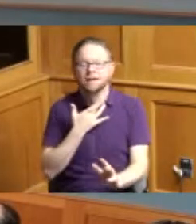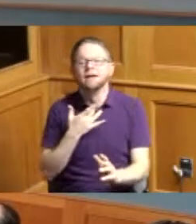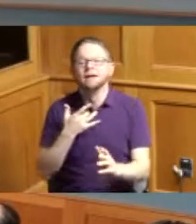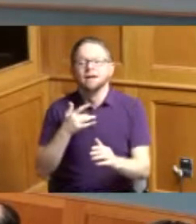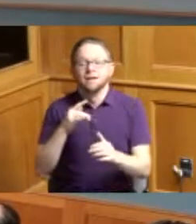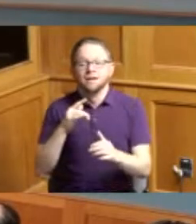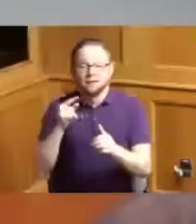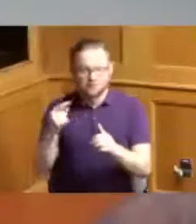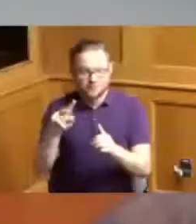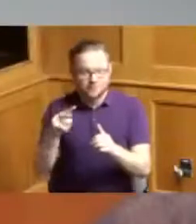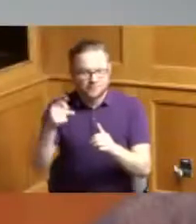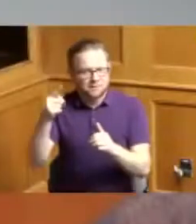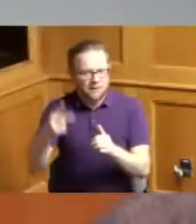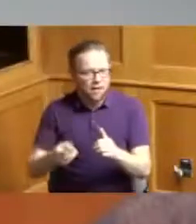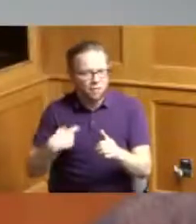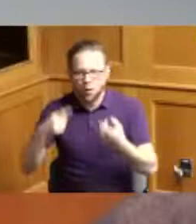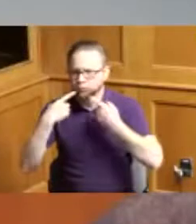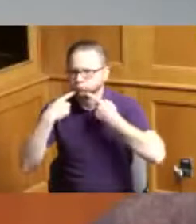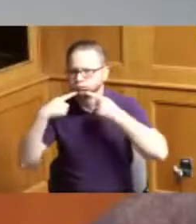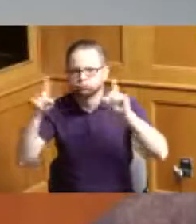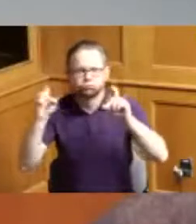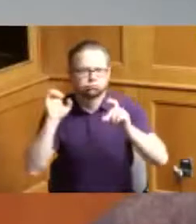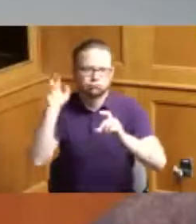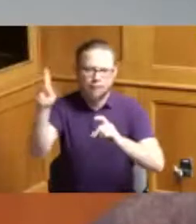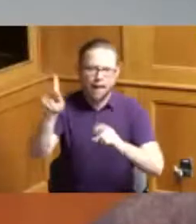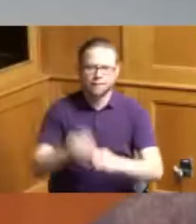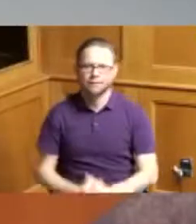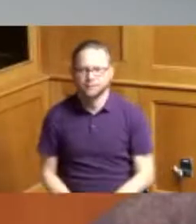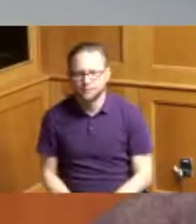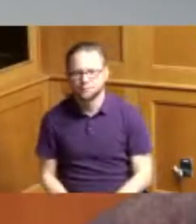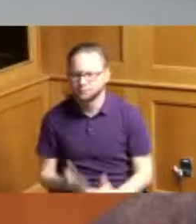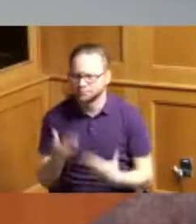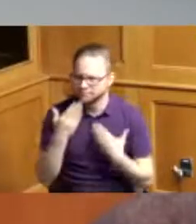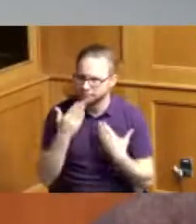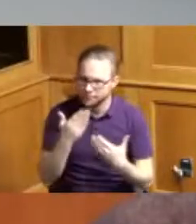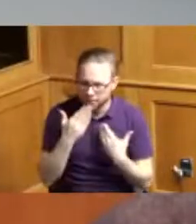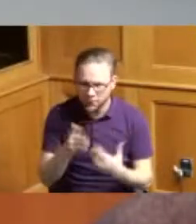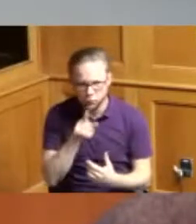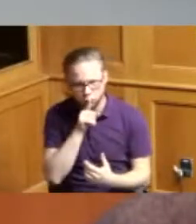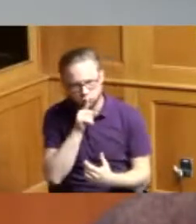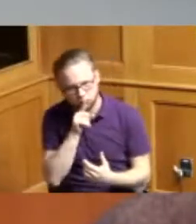it out as we often do in the second half but thank you so much for your generosity I mean the program